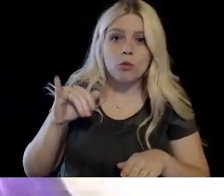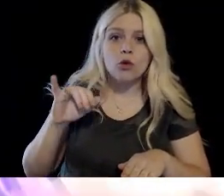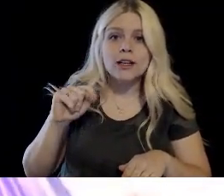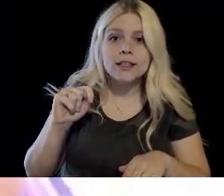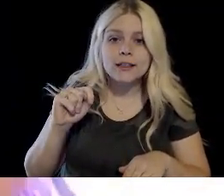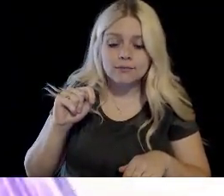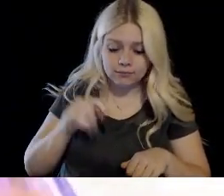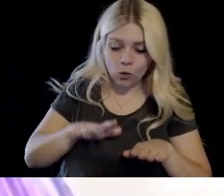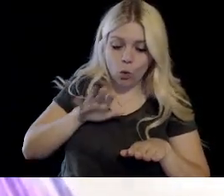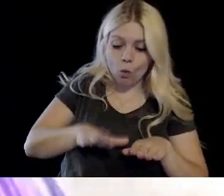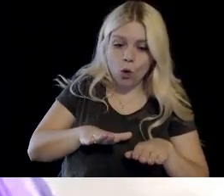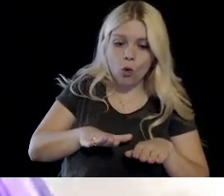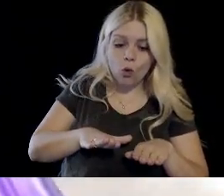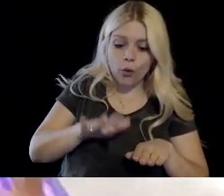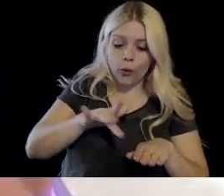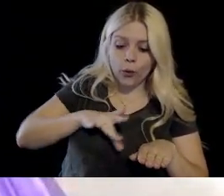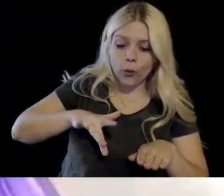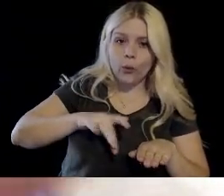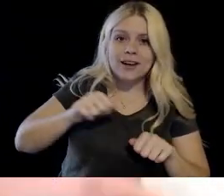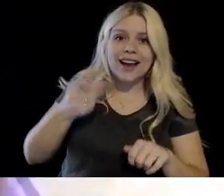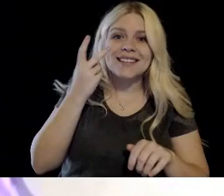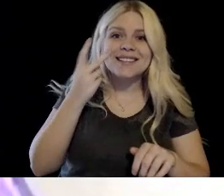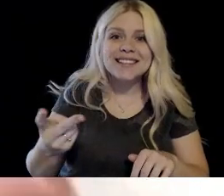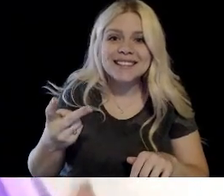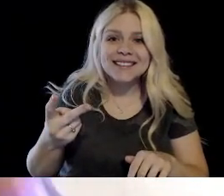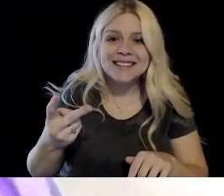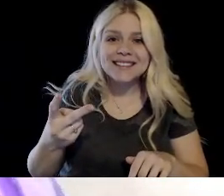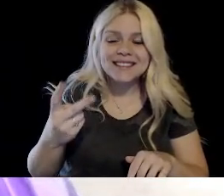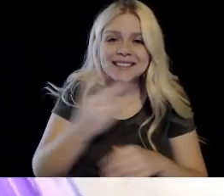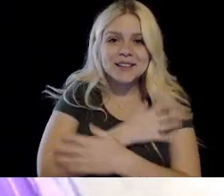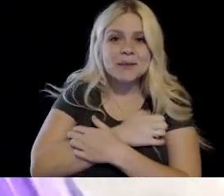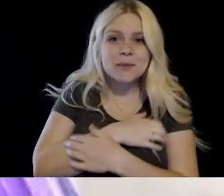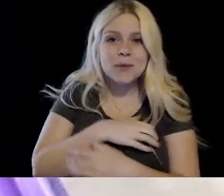Bears. Erica: Can you guys imagine? When they first told me that Grizzly Bears participate in